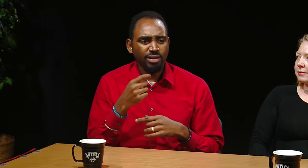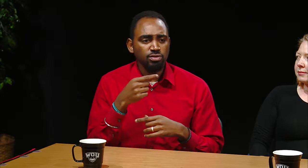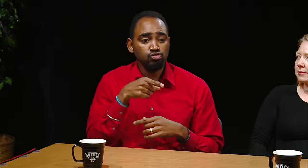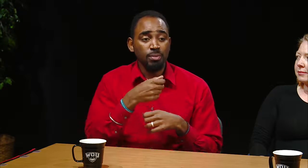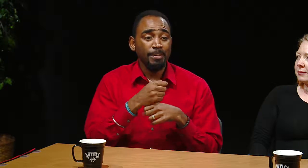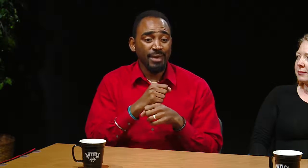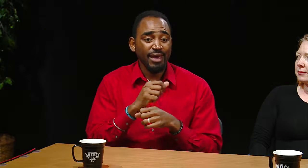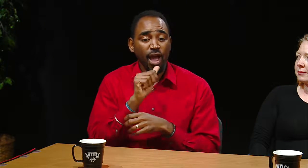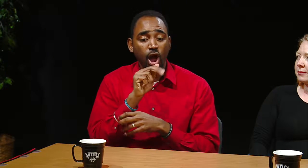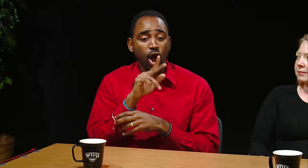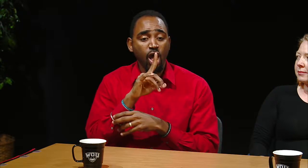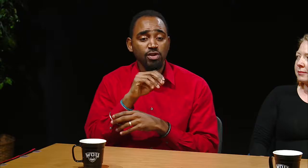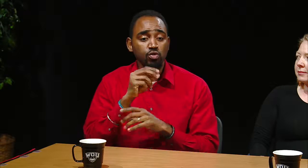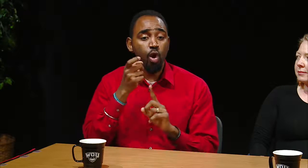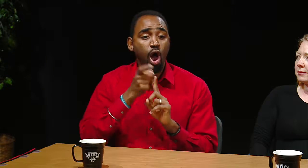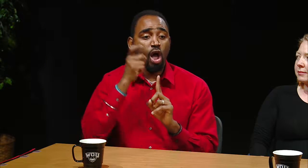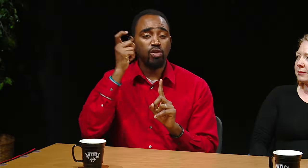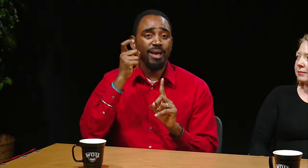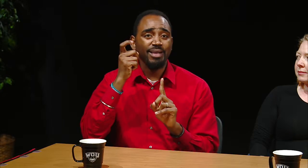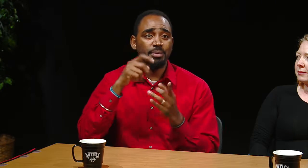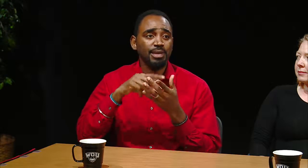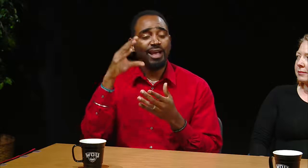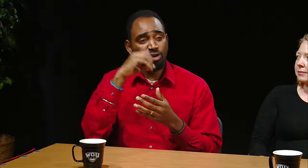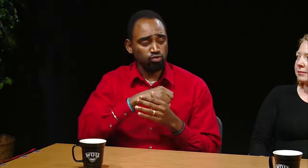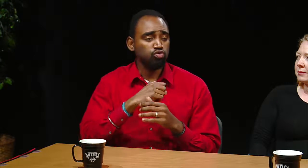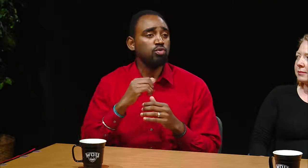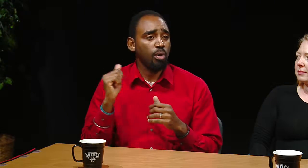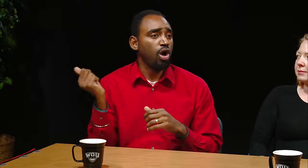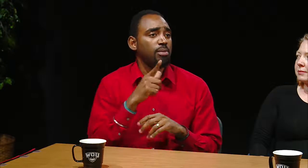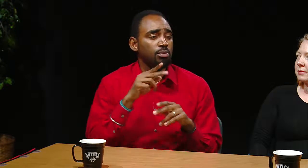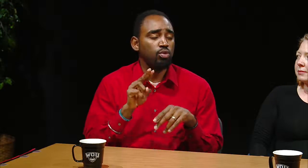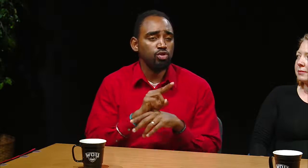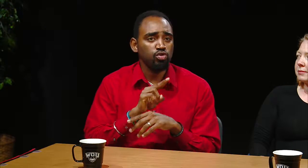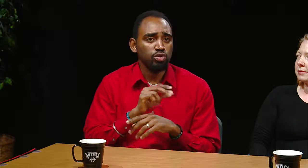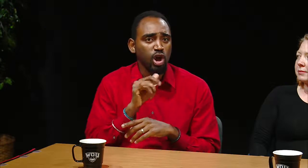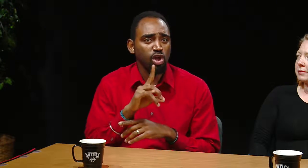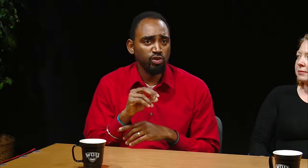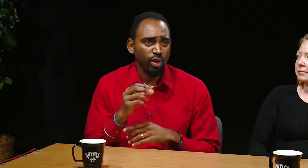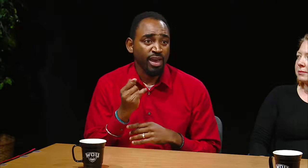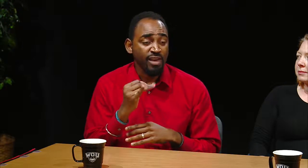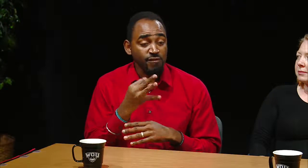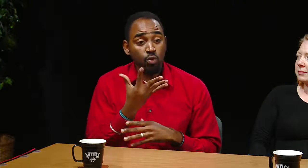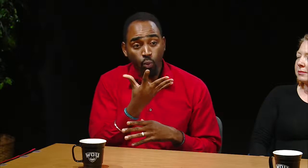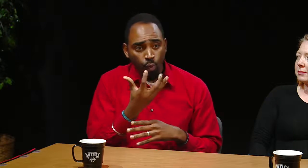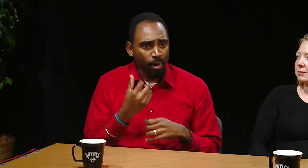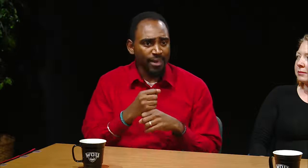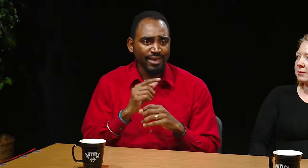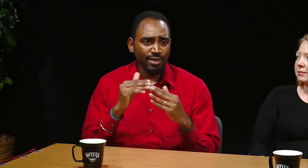we all worked together. We basically brick by brick built our captioning program,